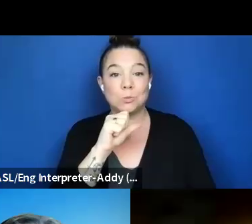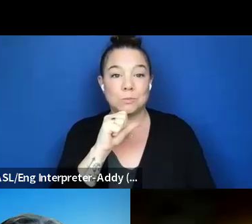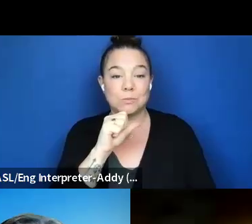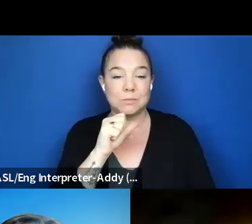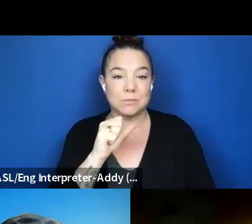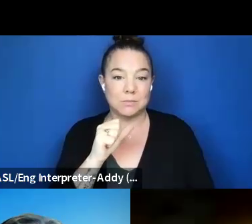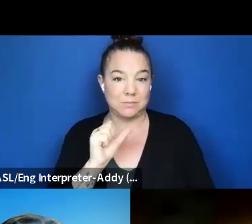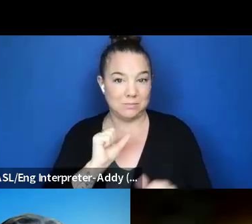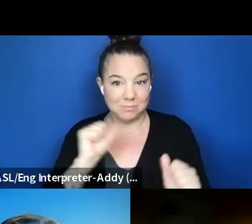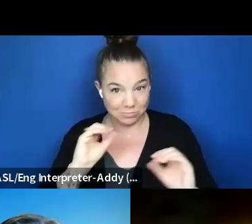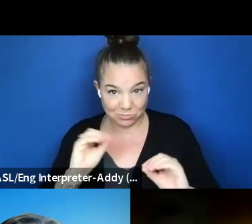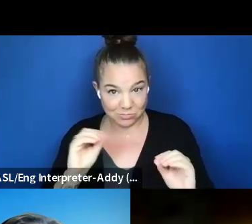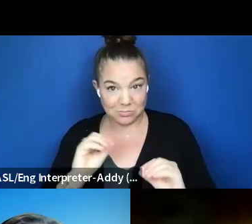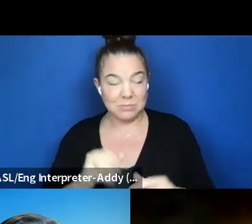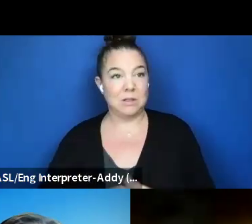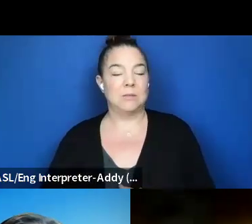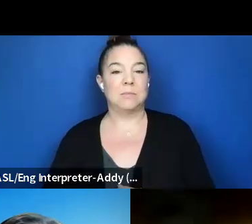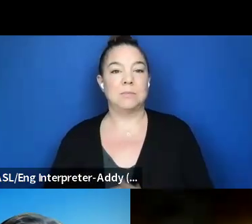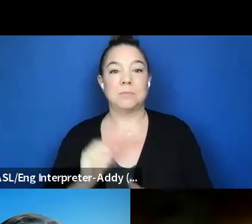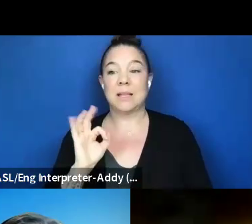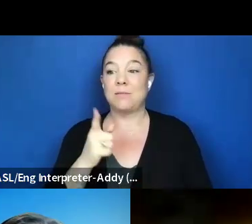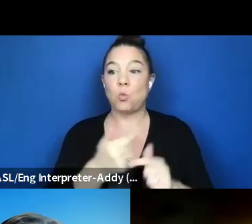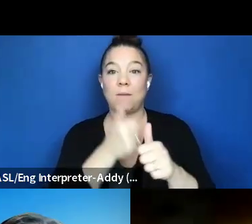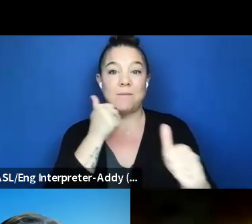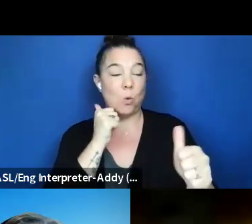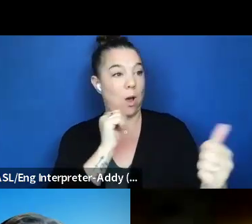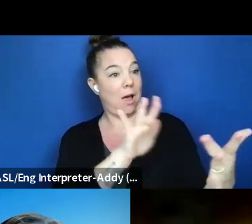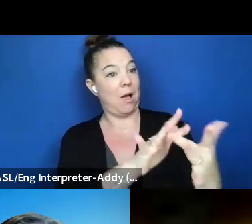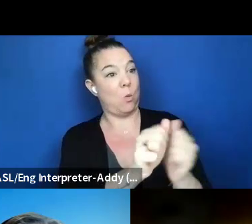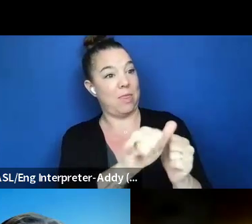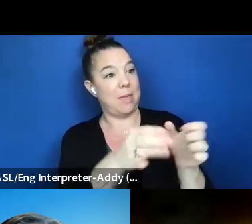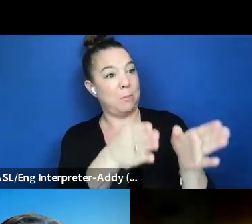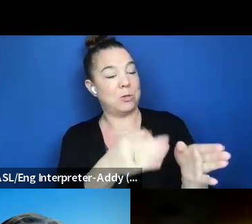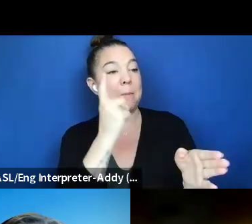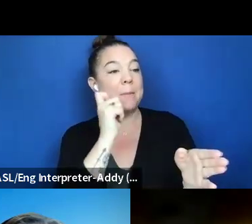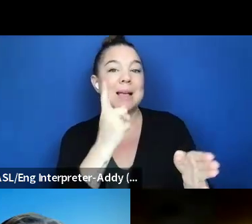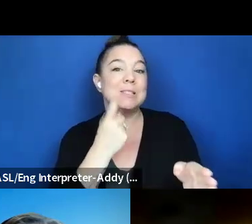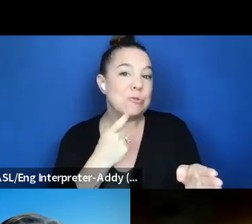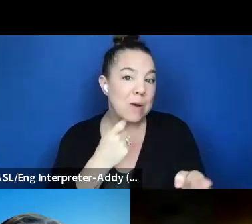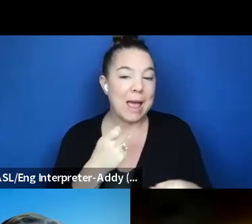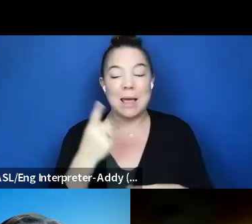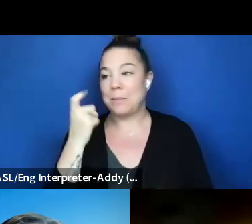Don Posh: Because if they, if you avoid approaching somebody just because of party you're already losing.